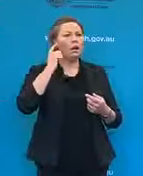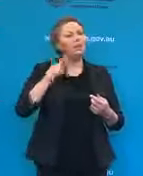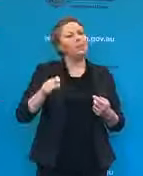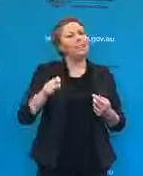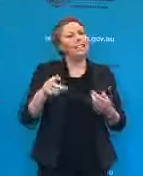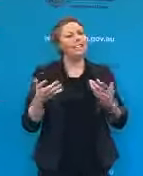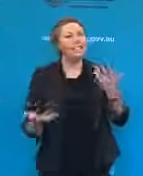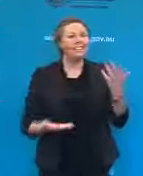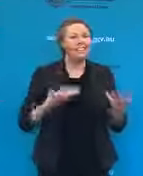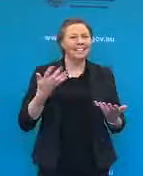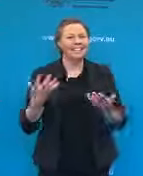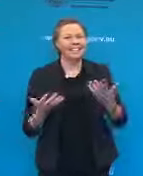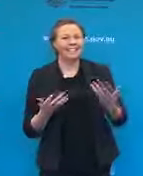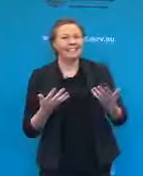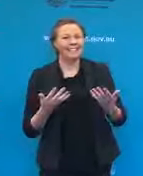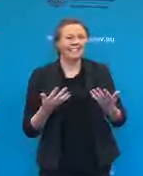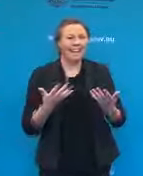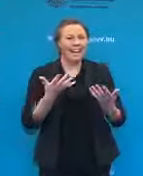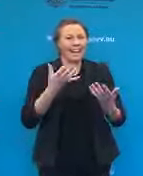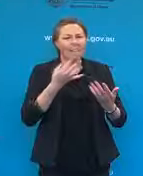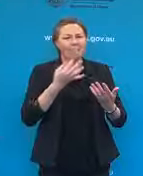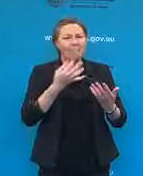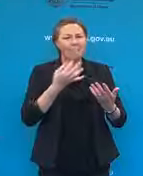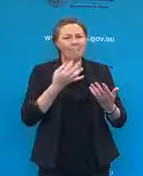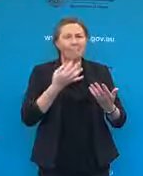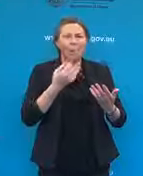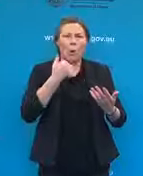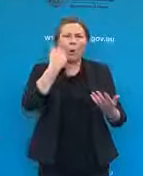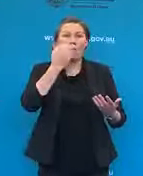you've been next to. There is always the potential that people seeing that